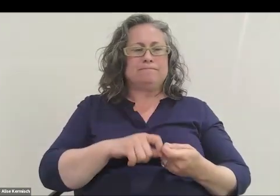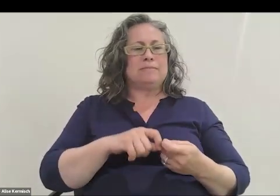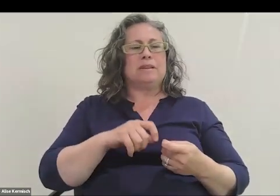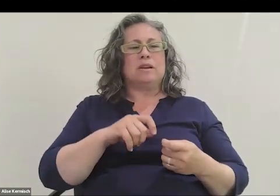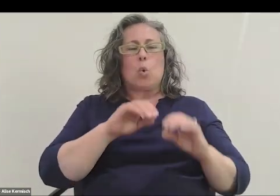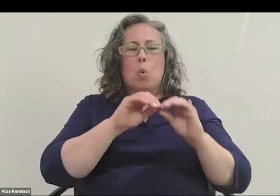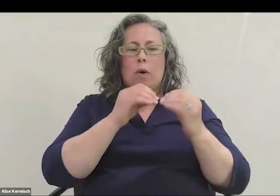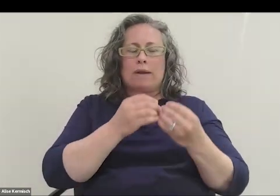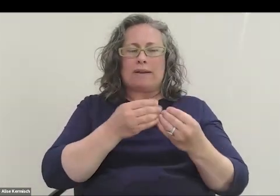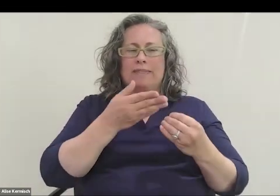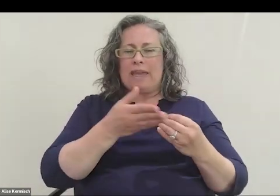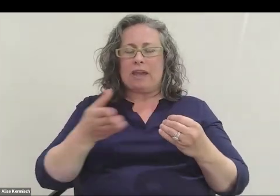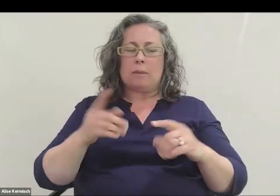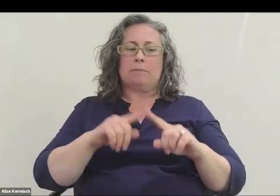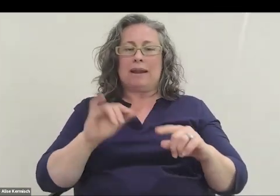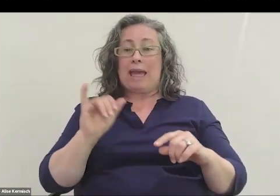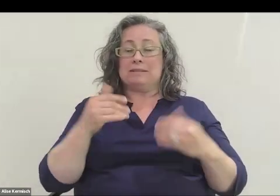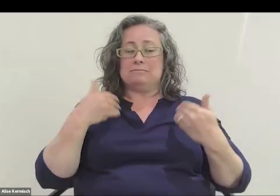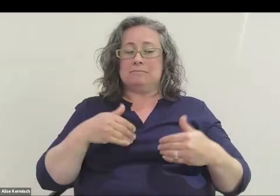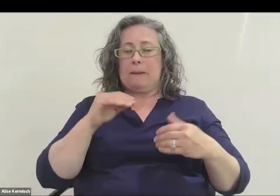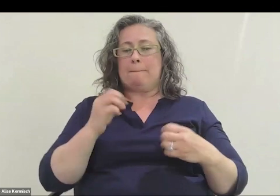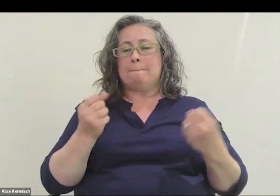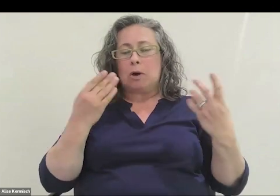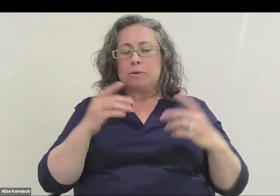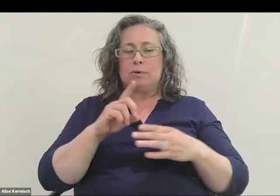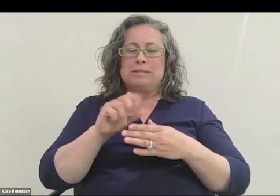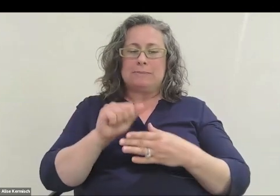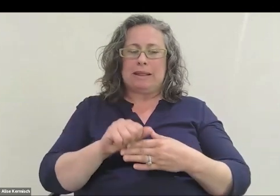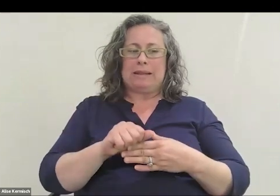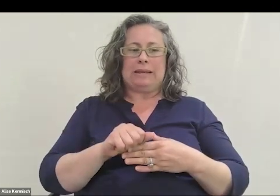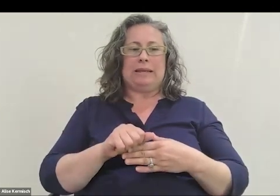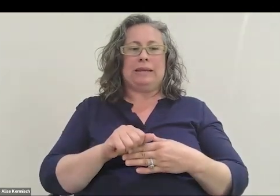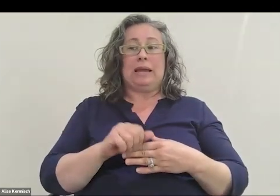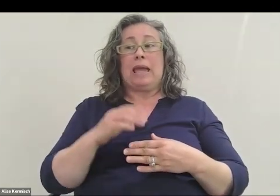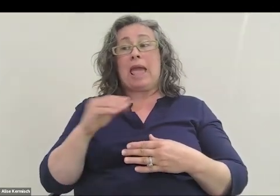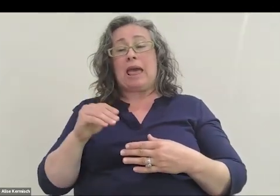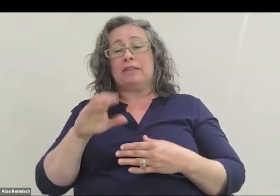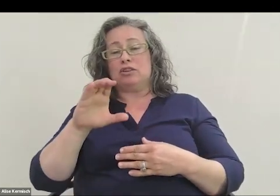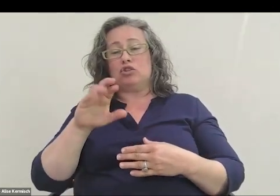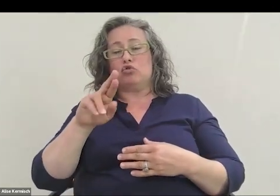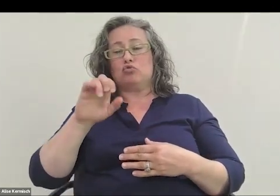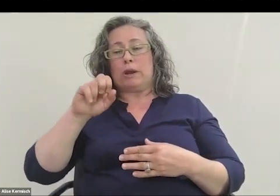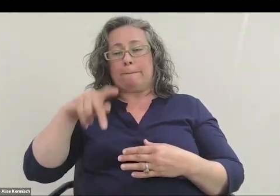As a multiply disabled person, I find what Disability Visibility and relatedly, the Crip the Vote campaign